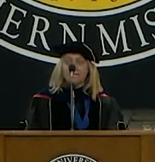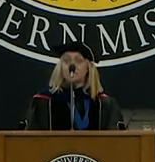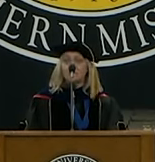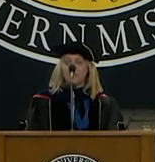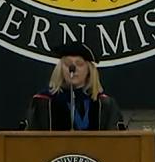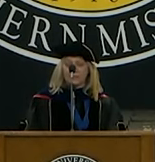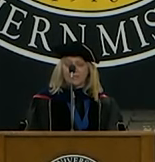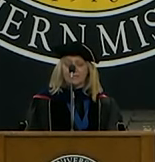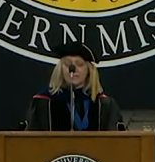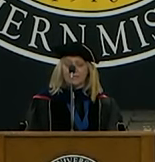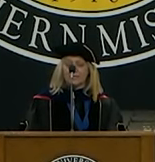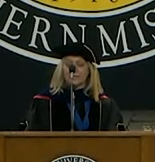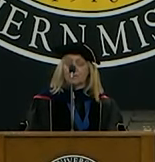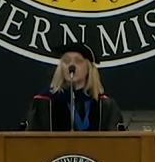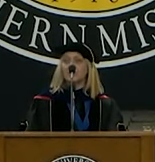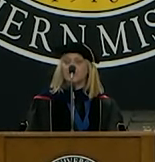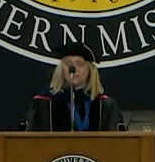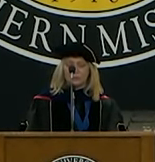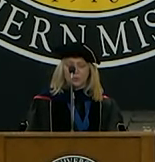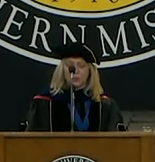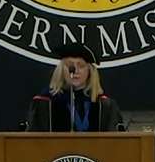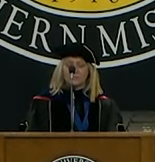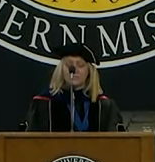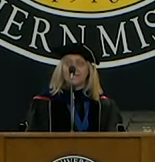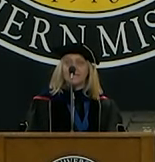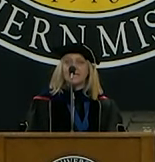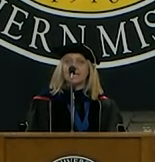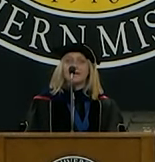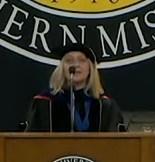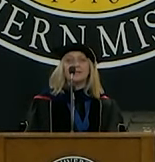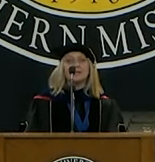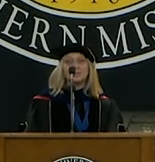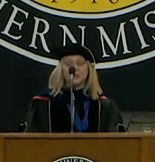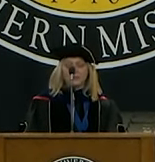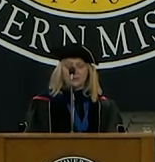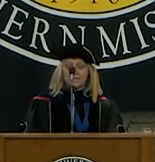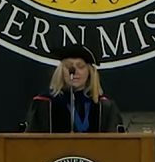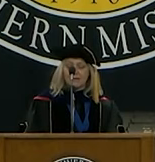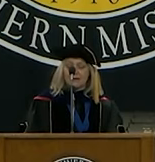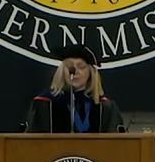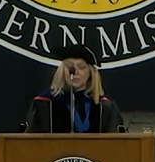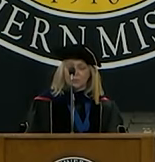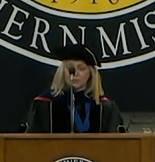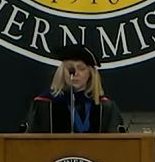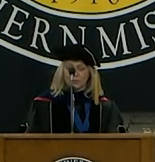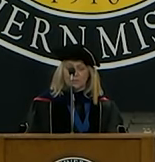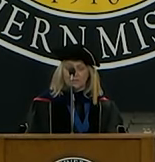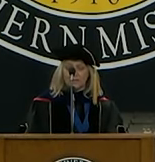Each one of them has completed a rigorous program of study, that includes unique Honors coursework,